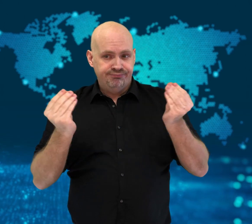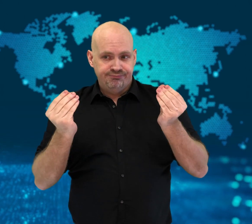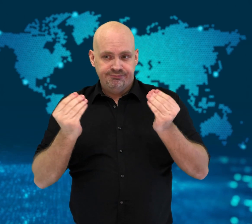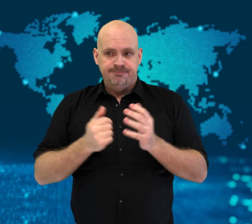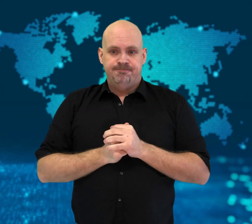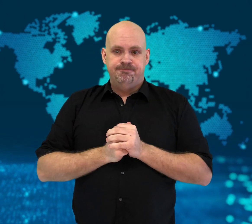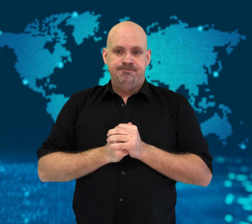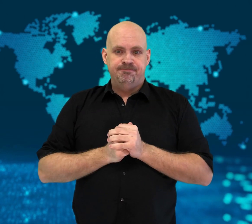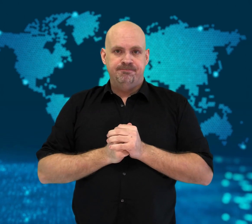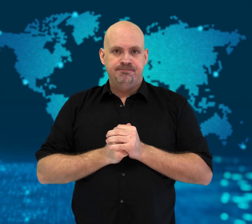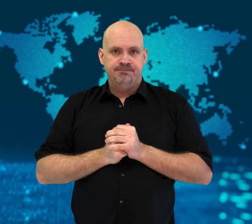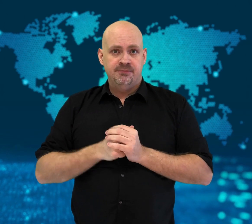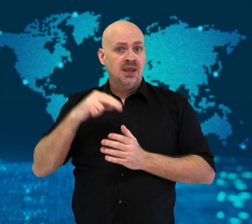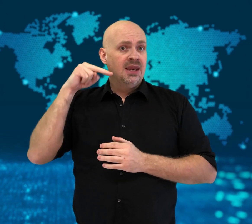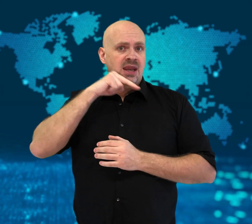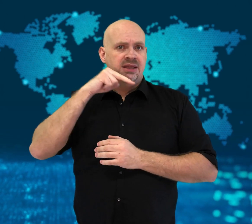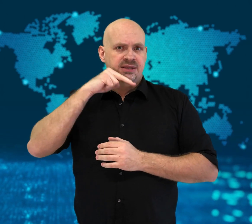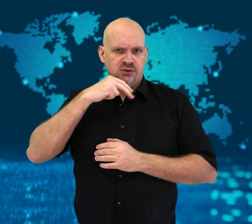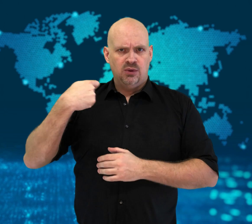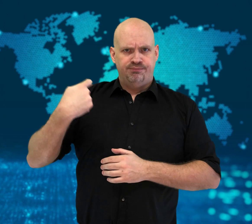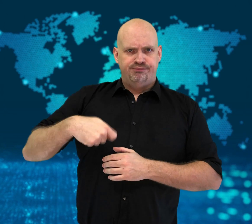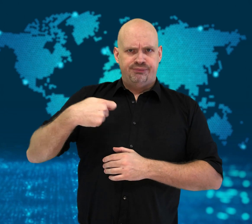are still missing.